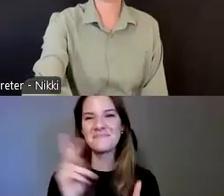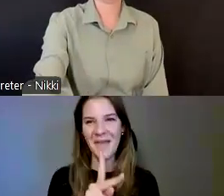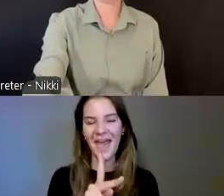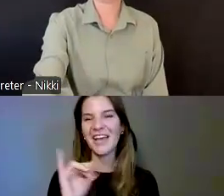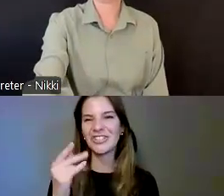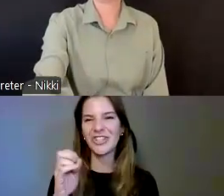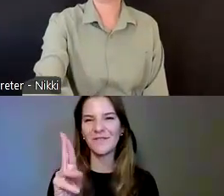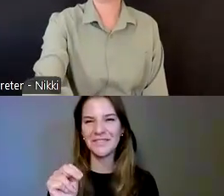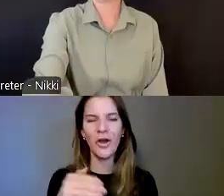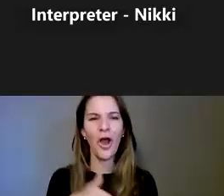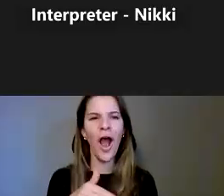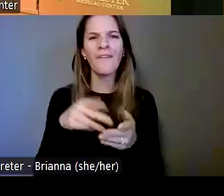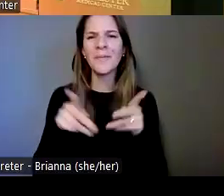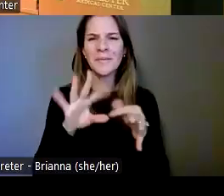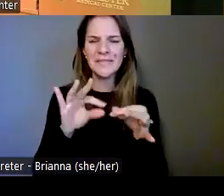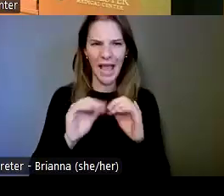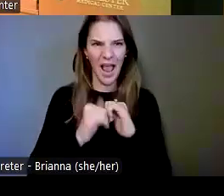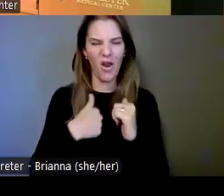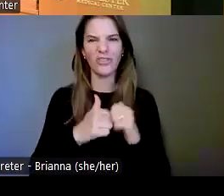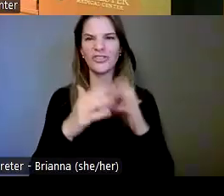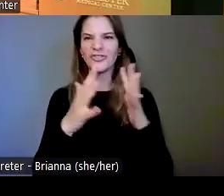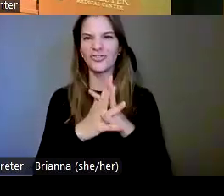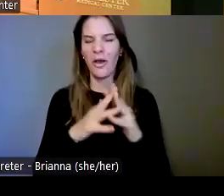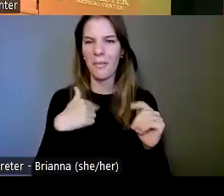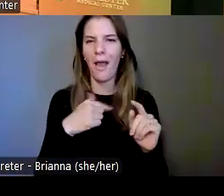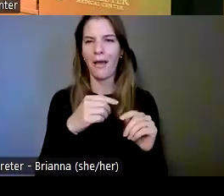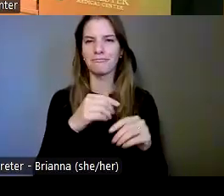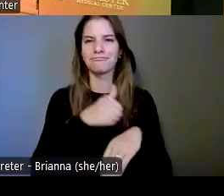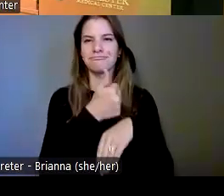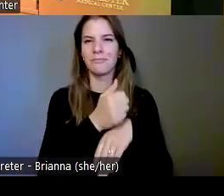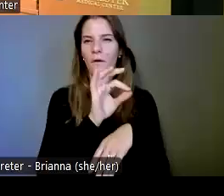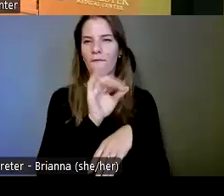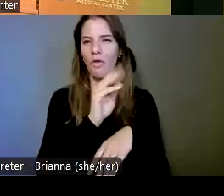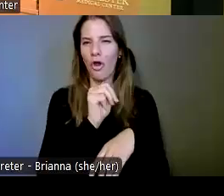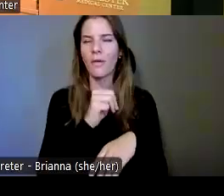did you start Horseshoe Farm? And I remember as a third-year medical student and I think each person